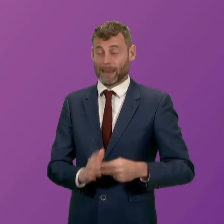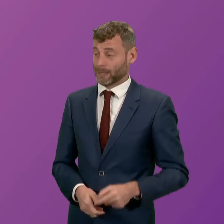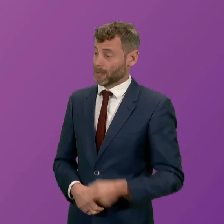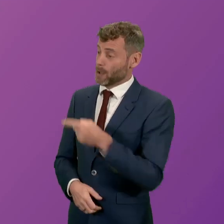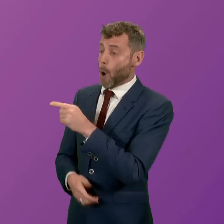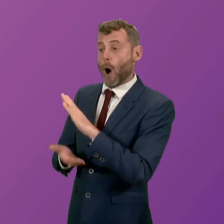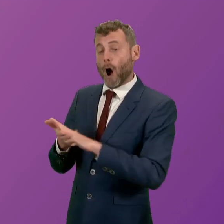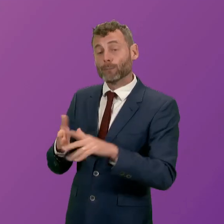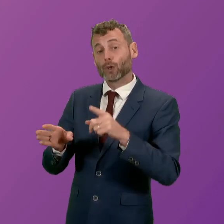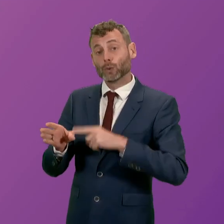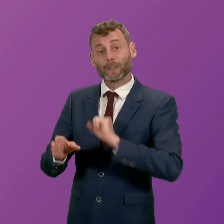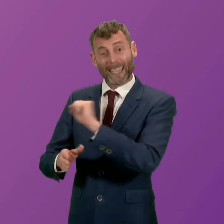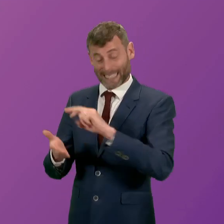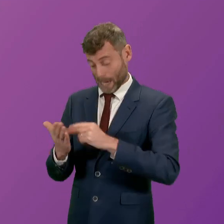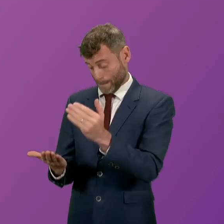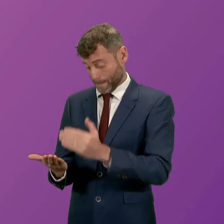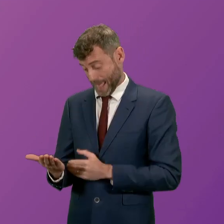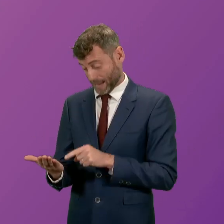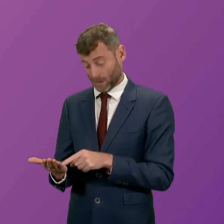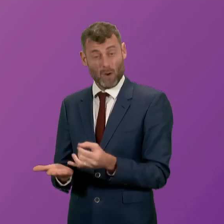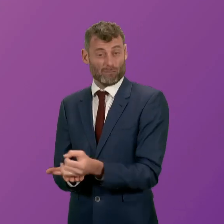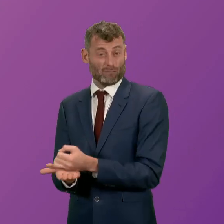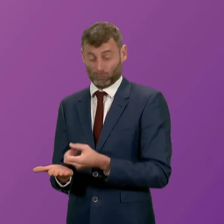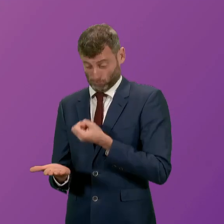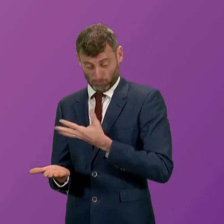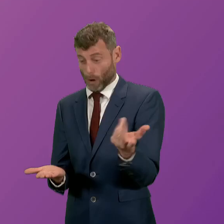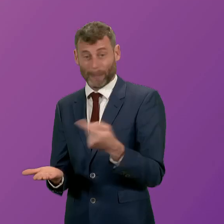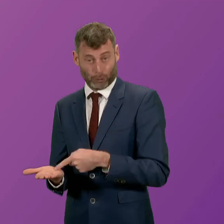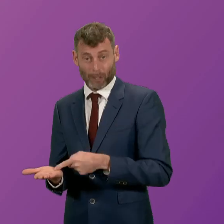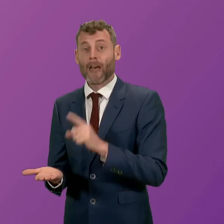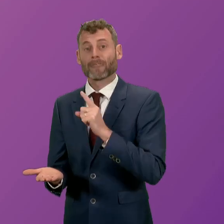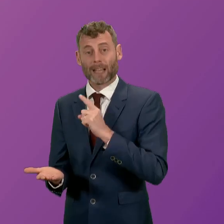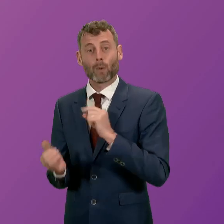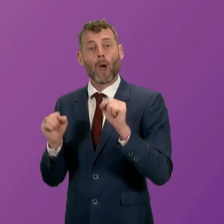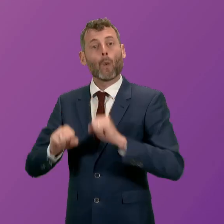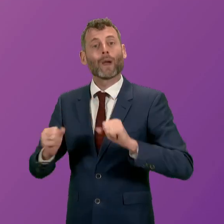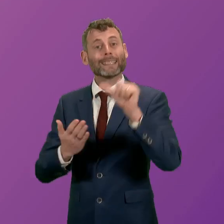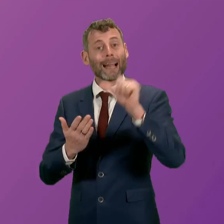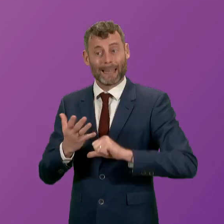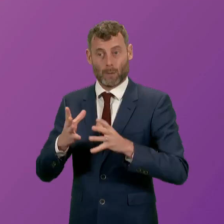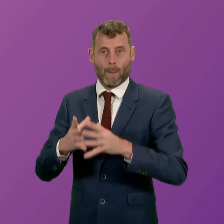not fall. It was flimsy rubbish, as we said. Nicola Sturgeon and John Swinney